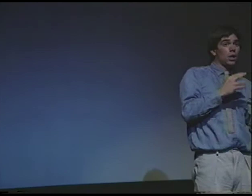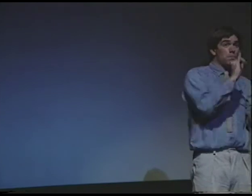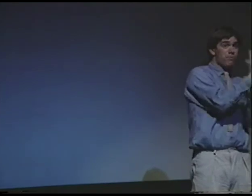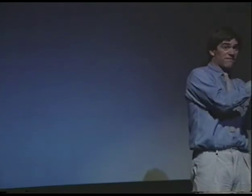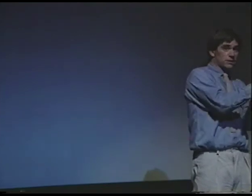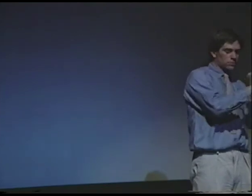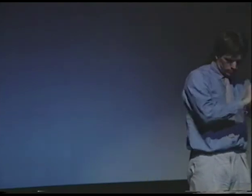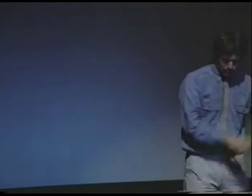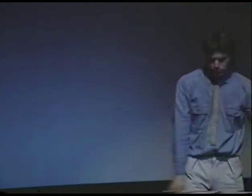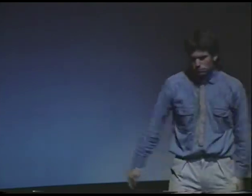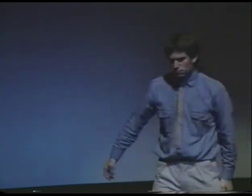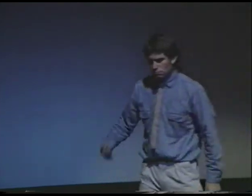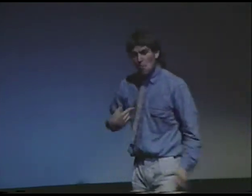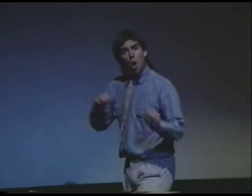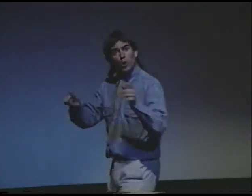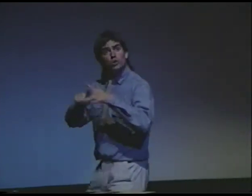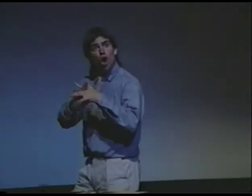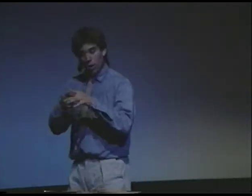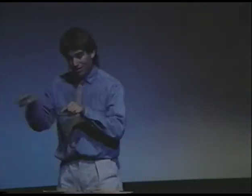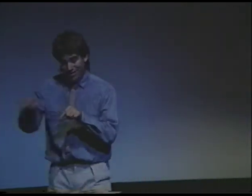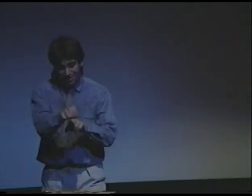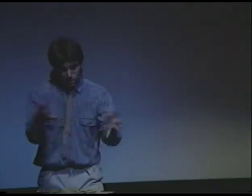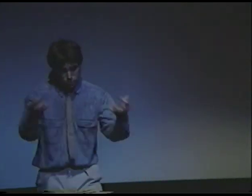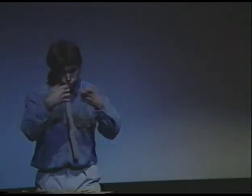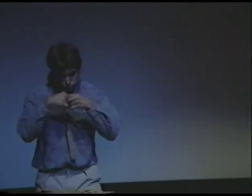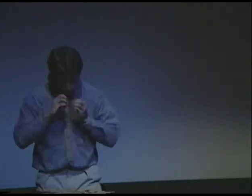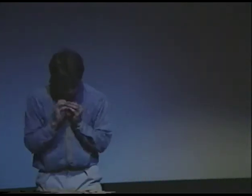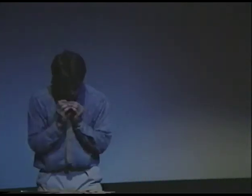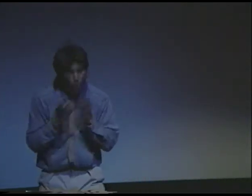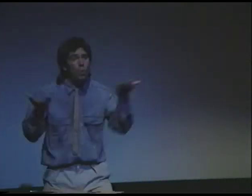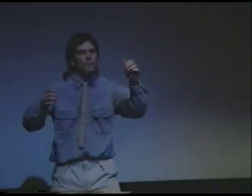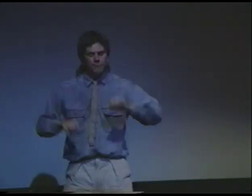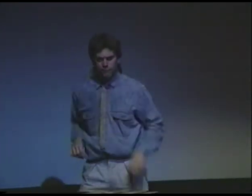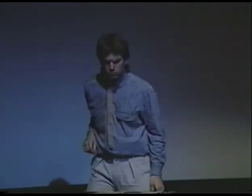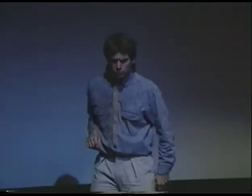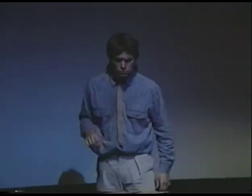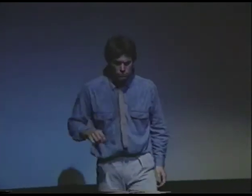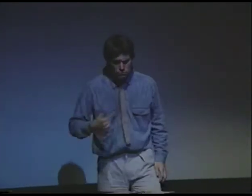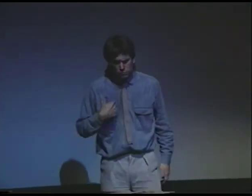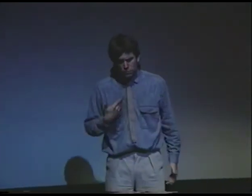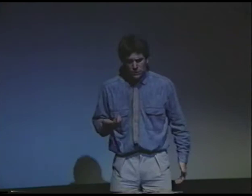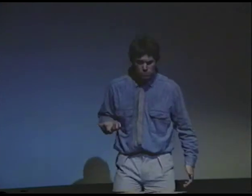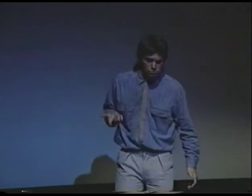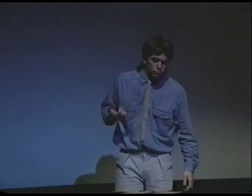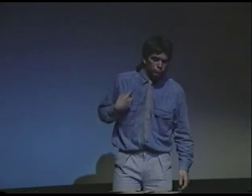So we take that inner experience and all those things that I've seen and put them together, and this is what you come up with.